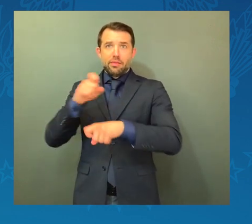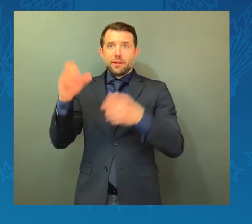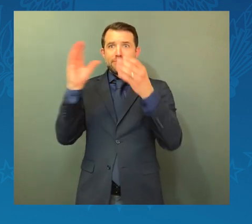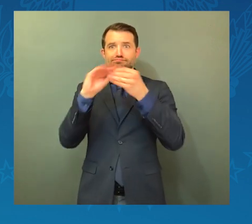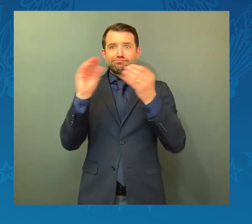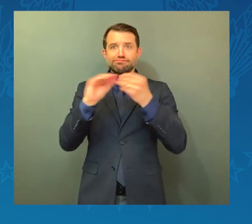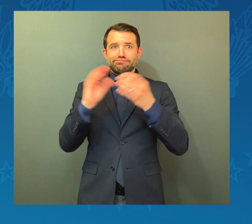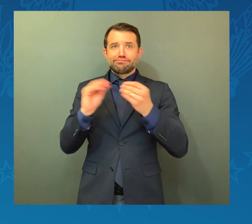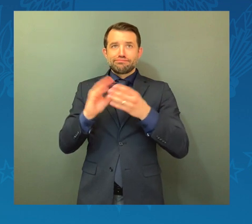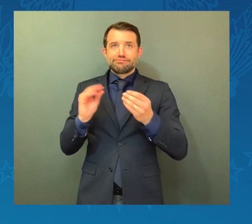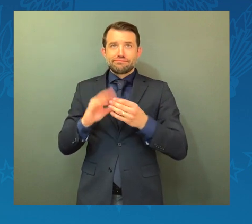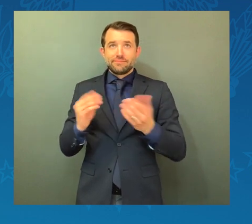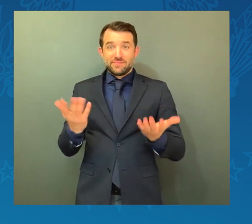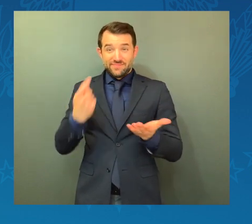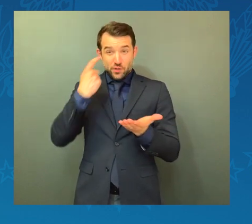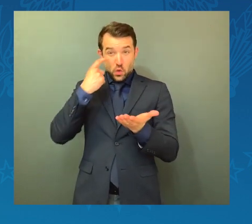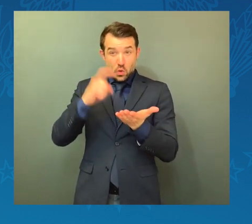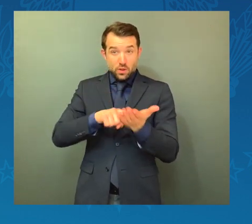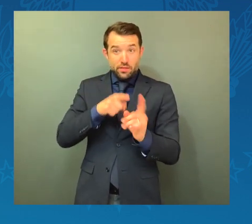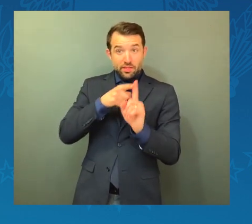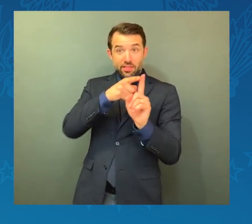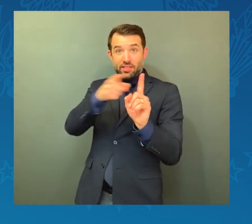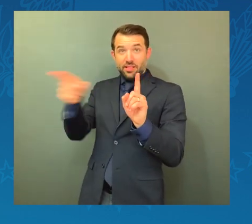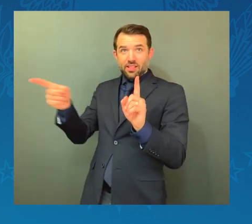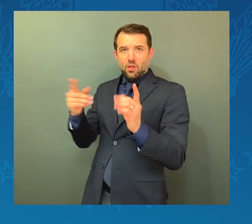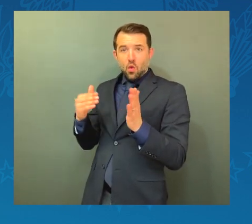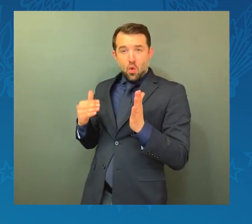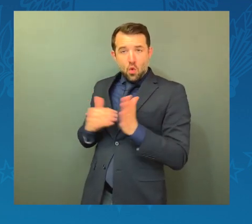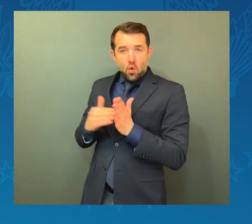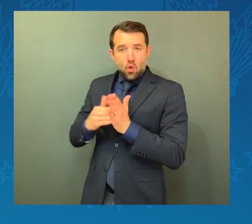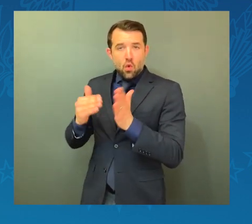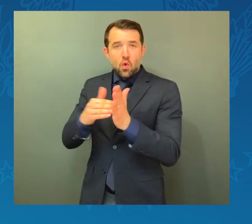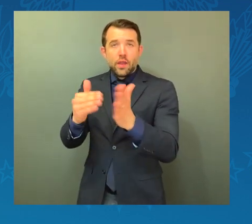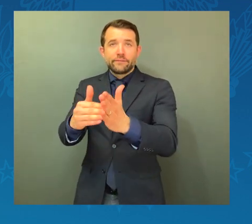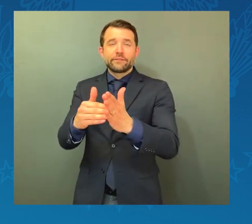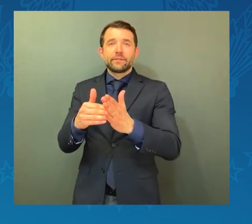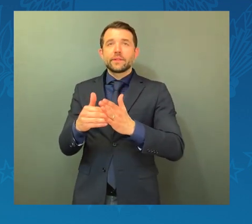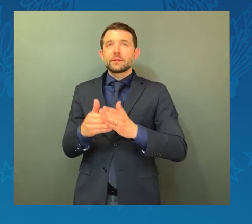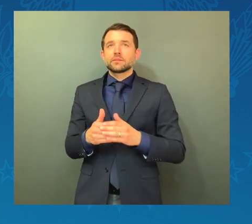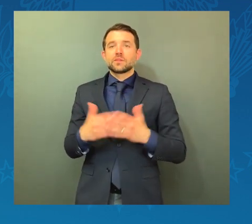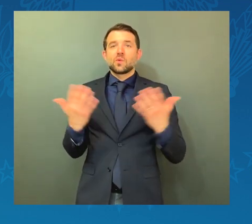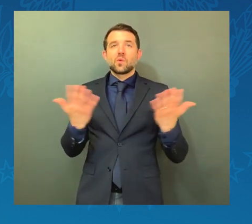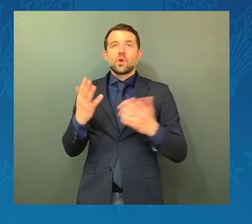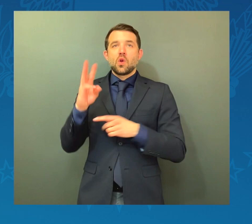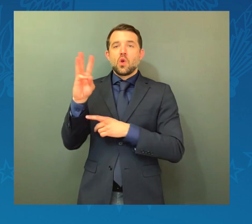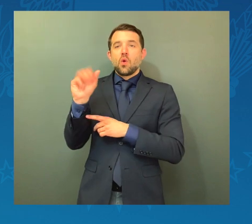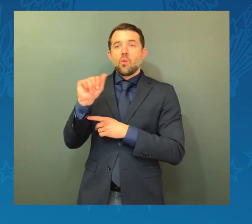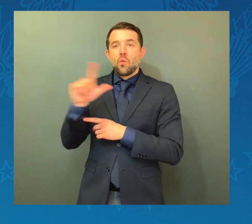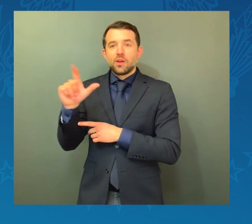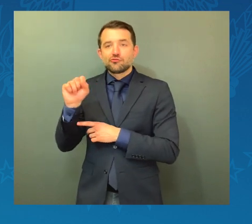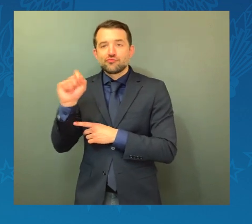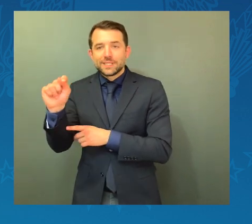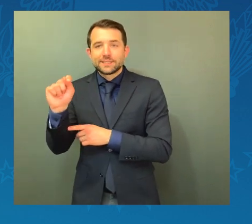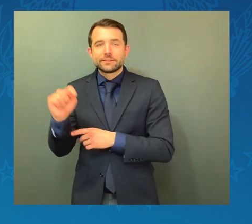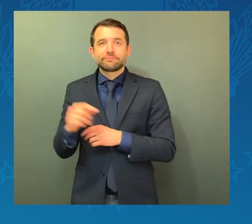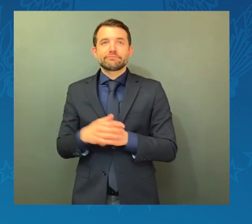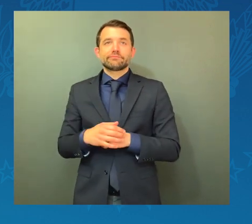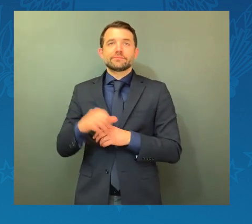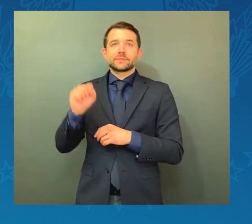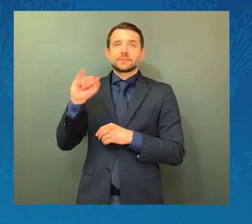that they will often refer to Wall Street or Silicon Valley? Well, from my perspective,